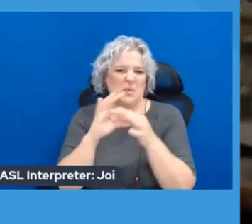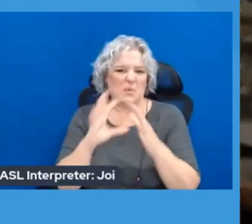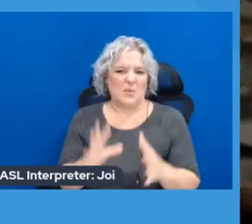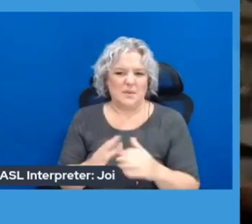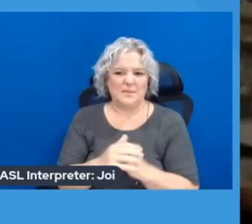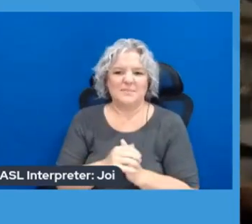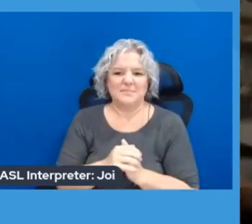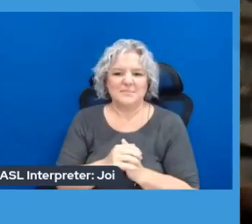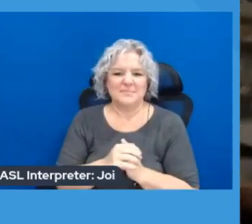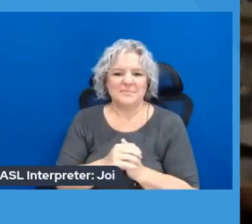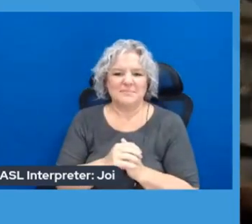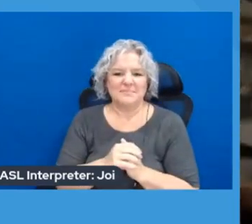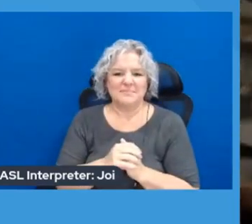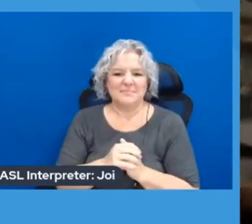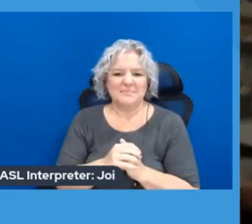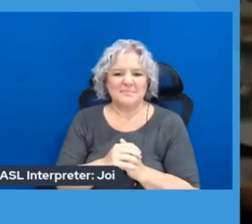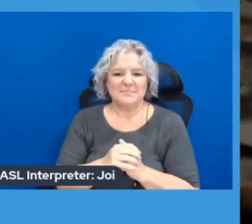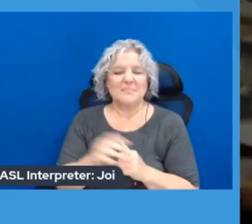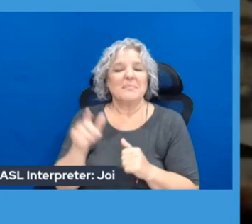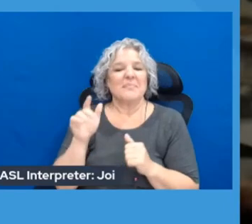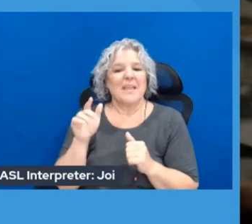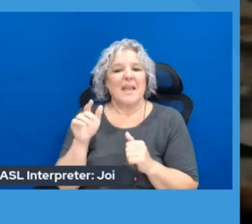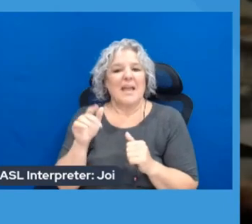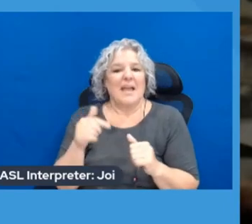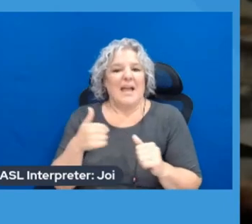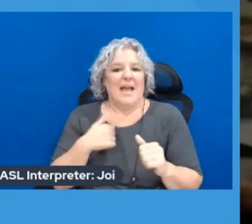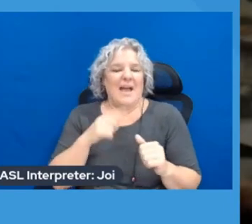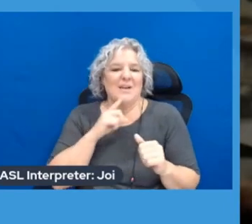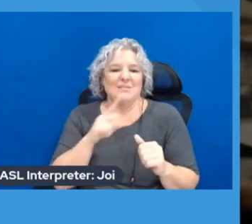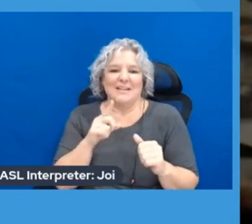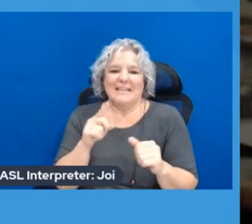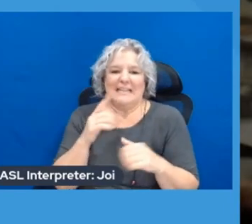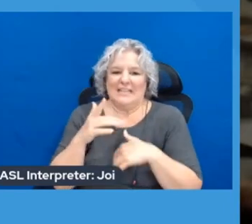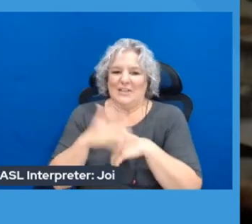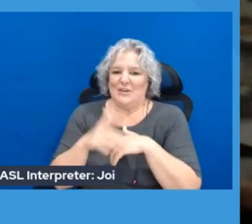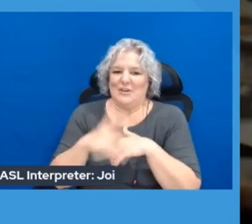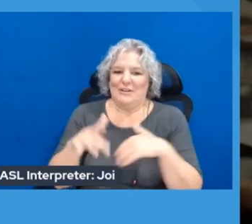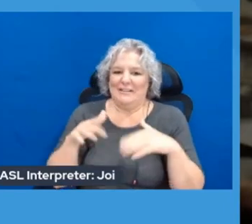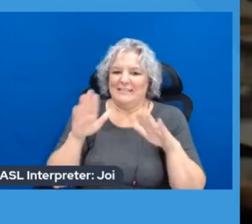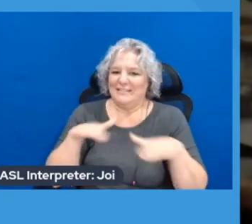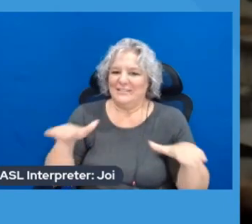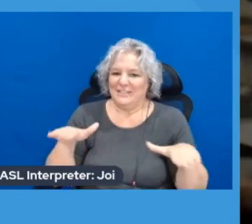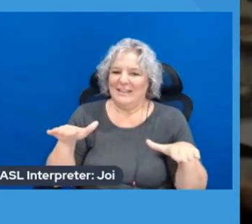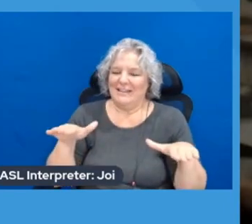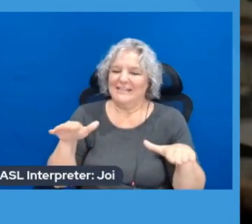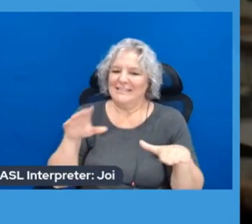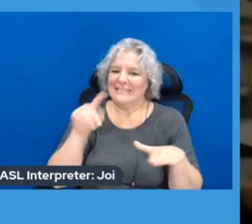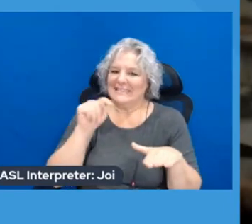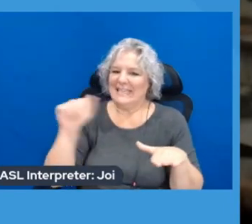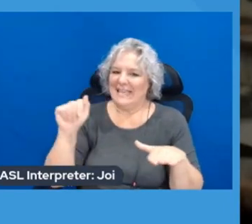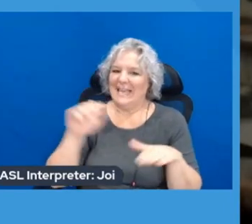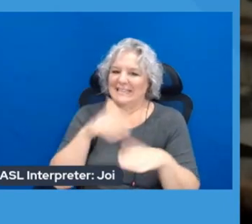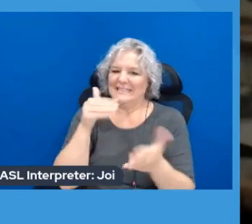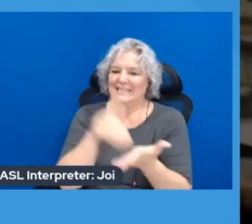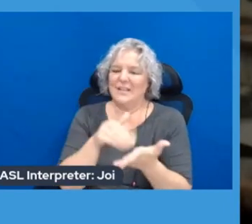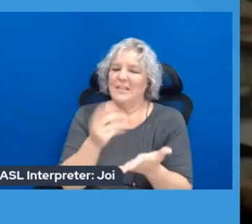I really looked to the Early Childhood TA Center as one of the technical assistance programs